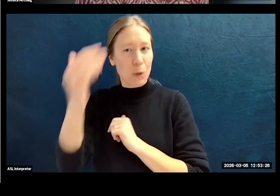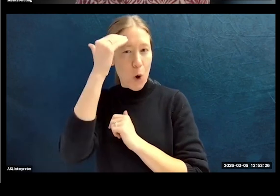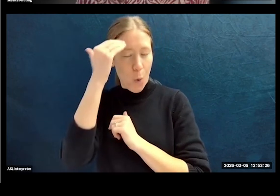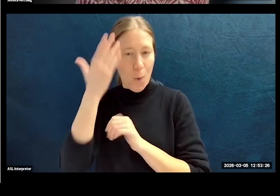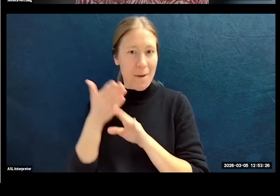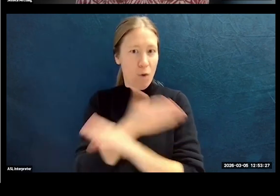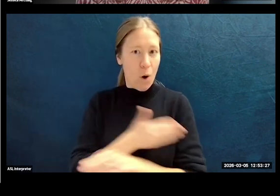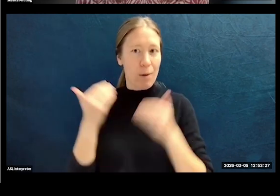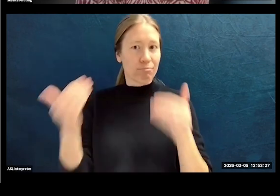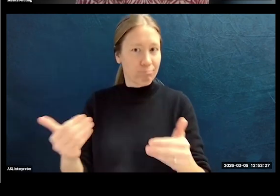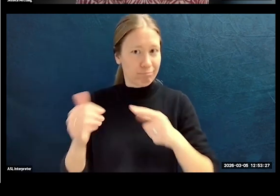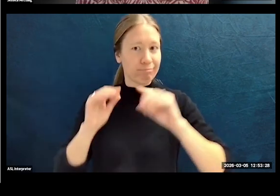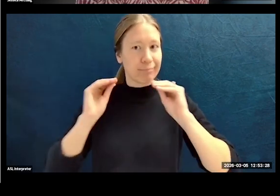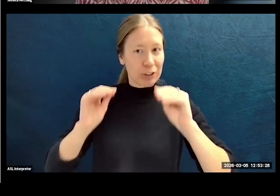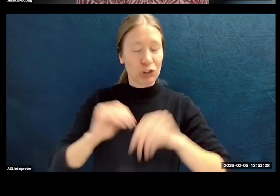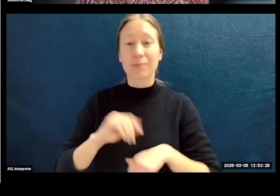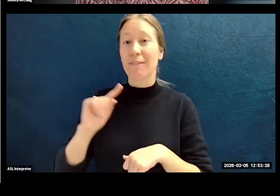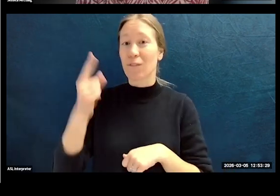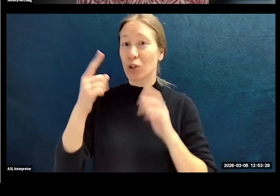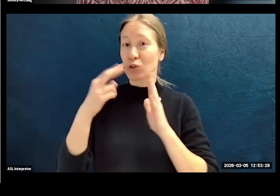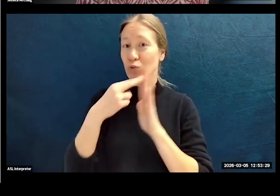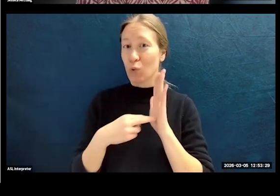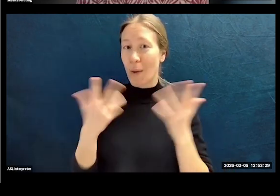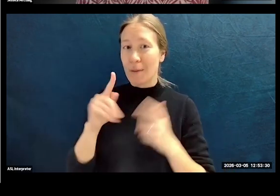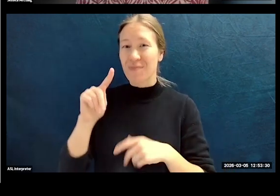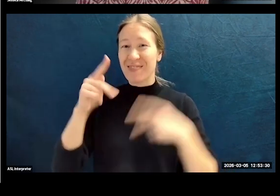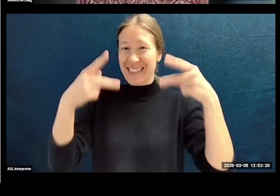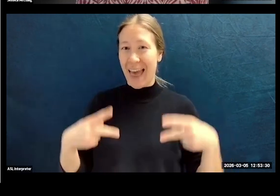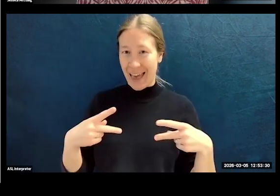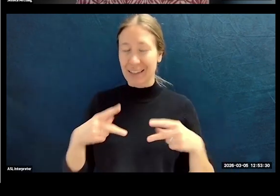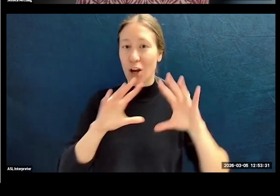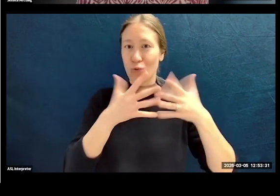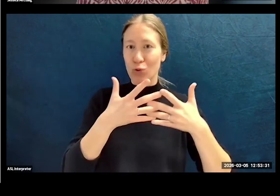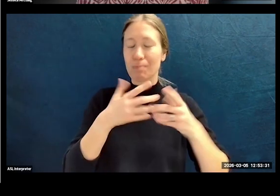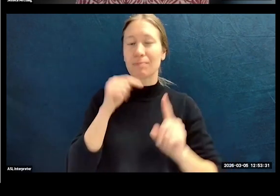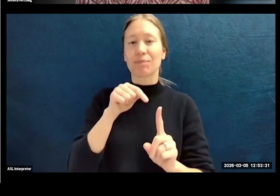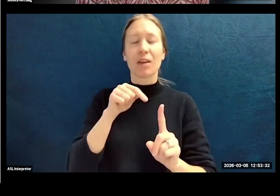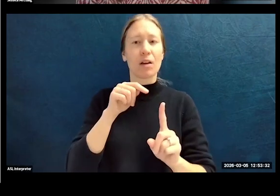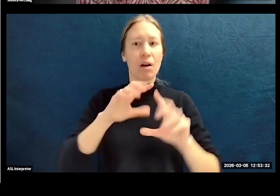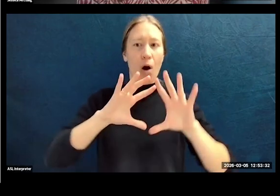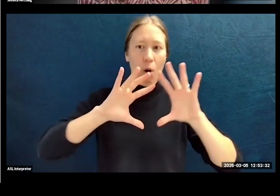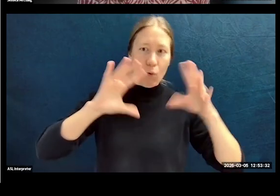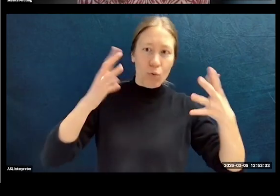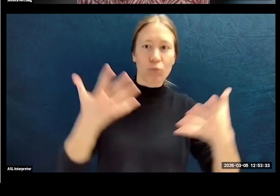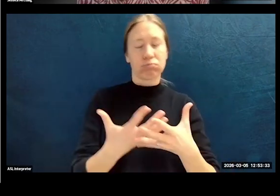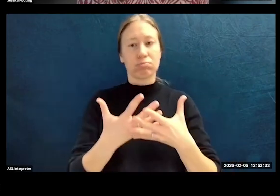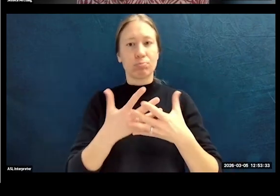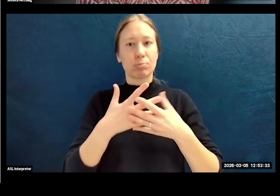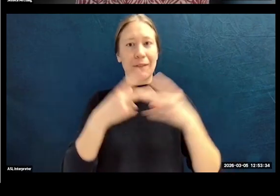So, the first rule is that tags as a group form what we refer to as a tags tree, and at the root of that tree,